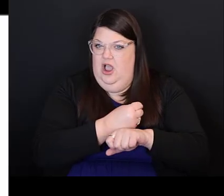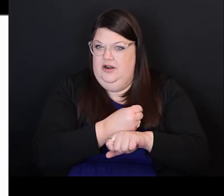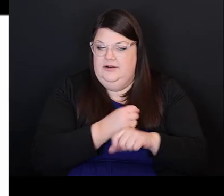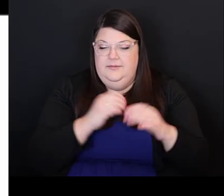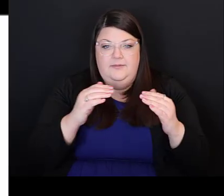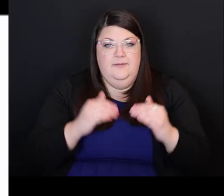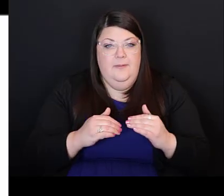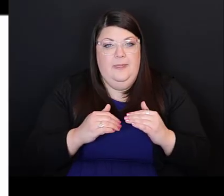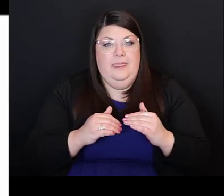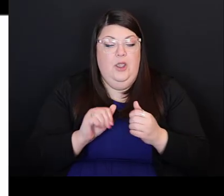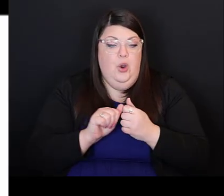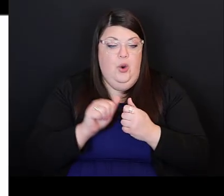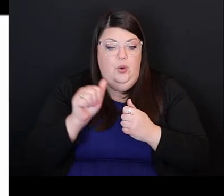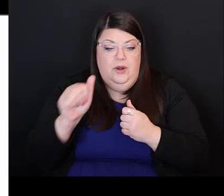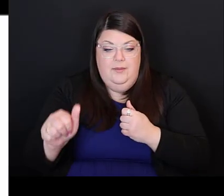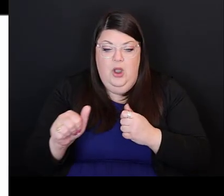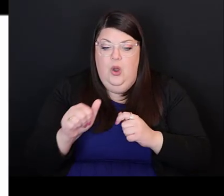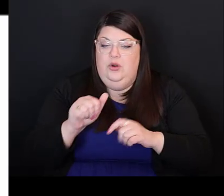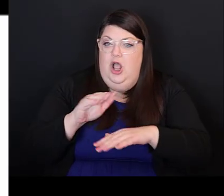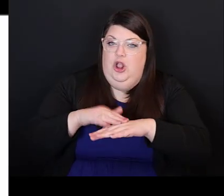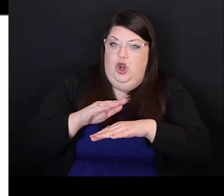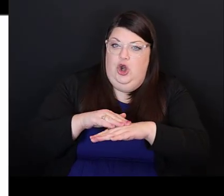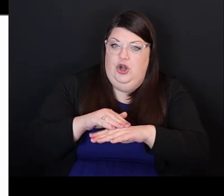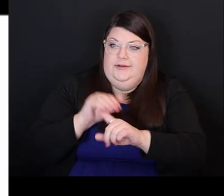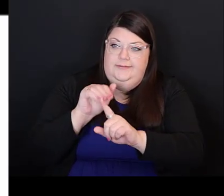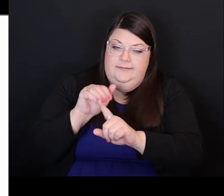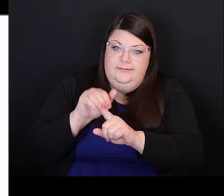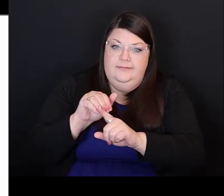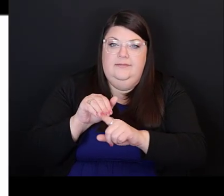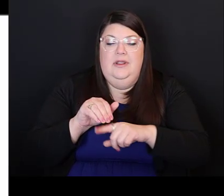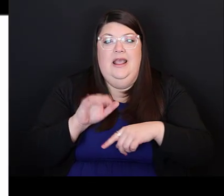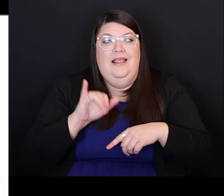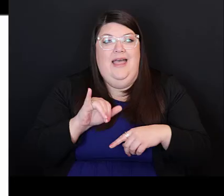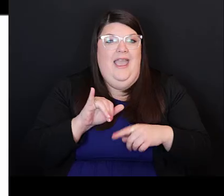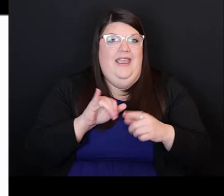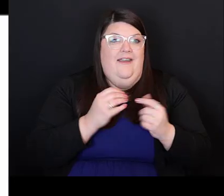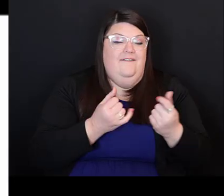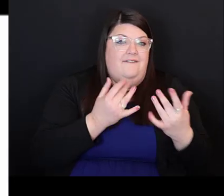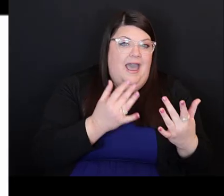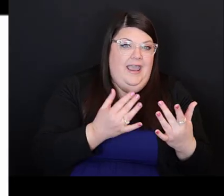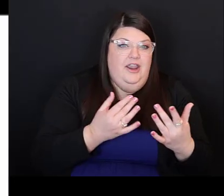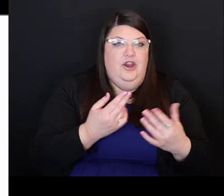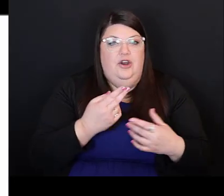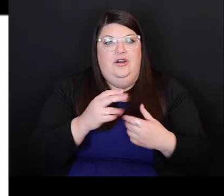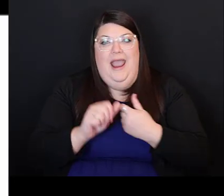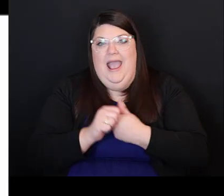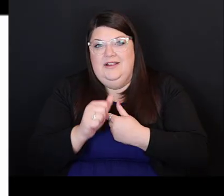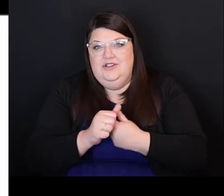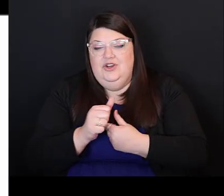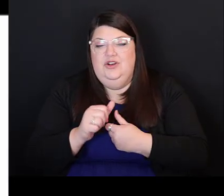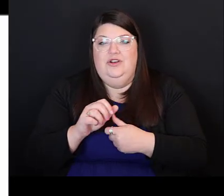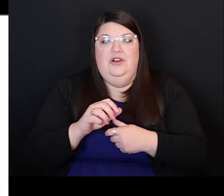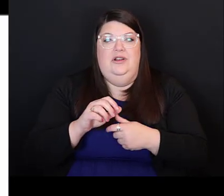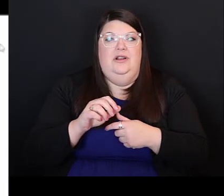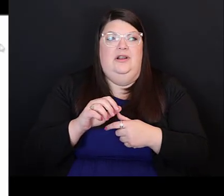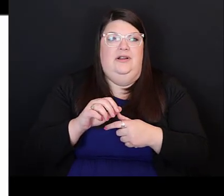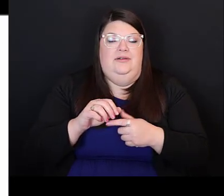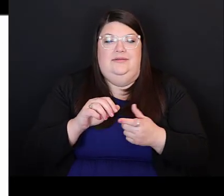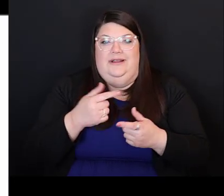Remote alerts for intruders or hazards like fire, carbon monoxide, water leaks, or even the stove being left on.